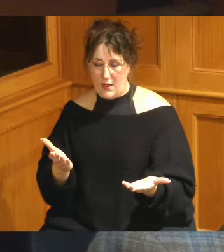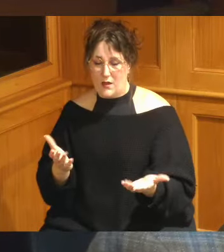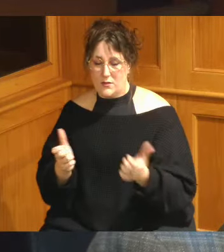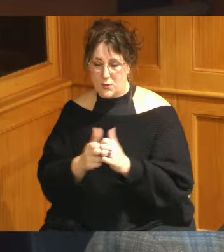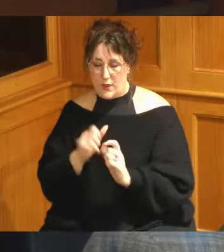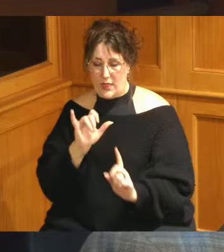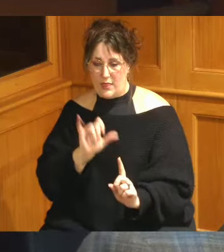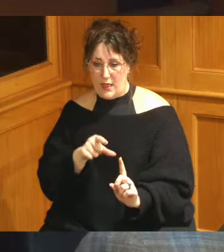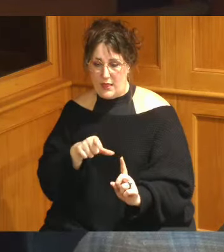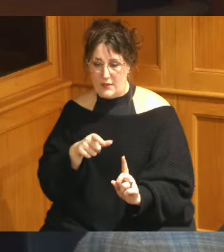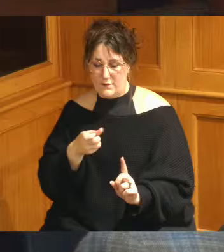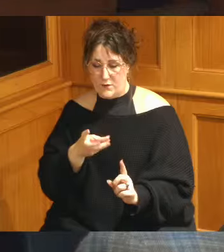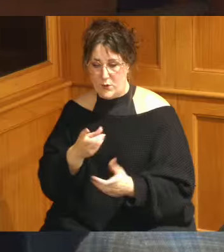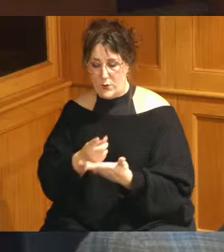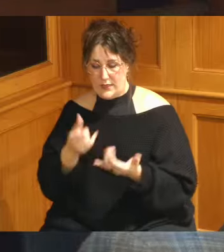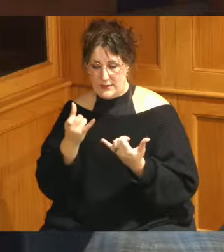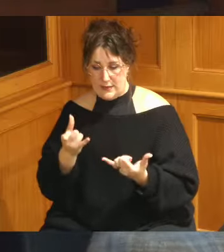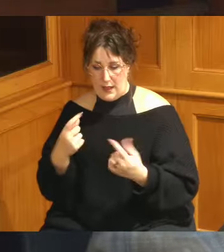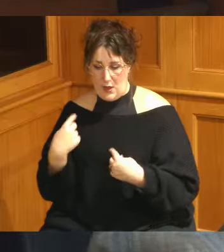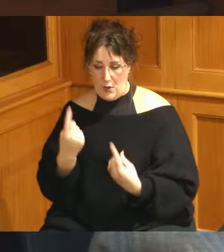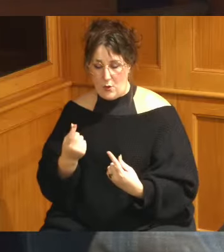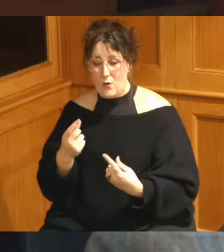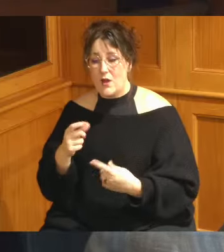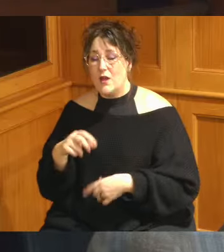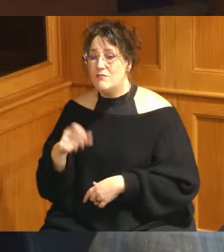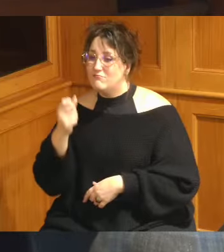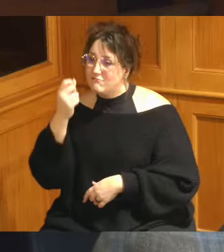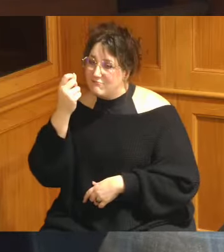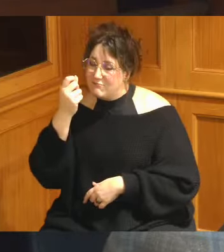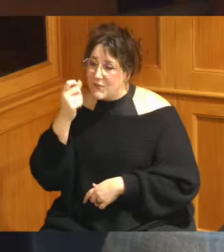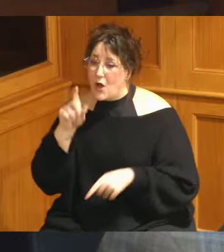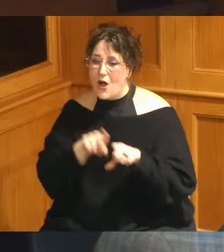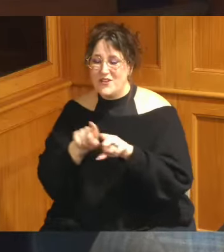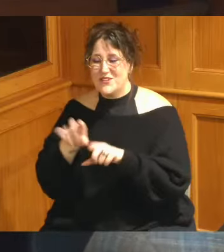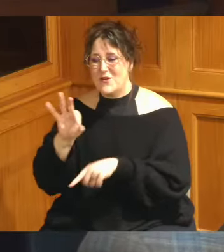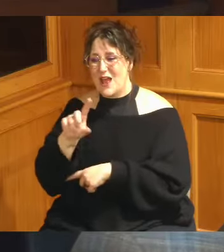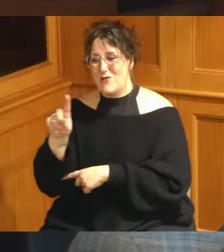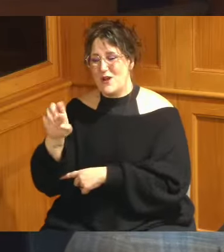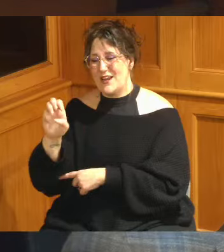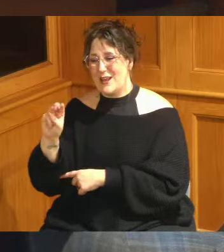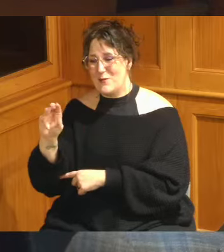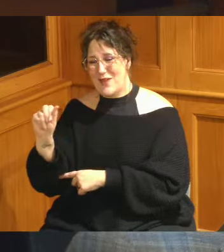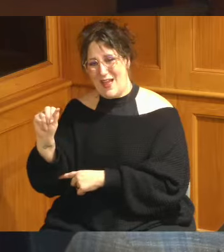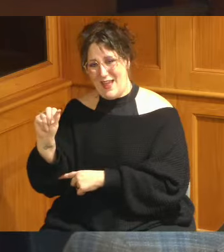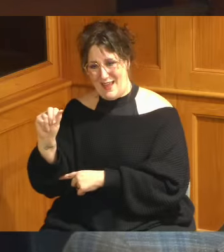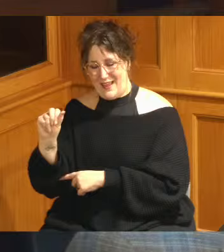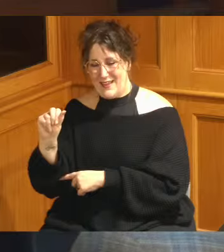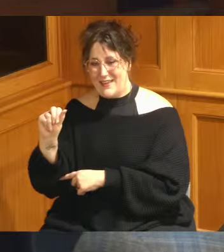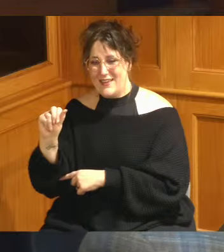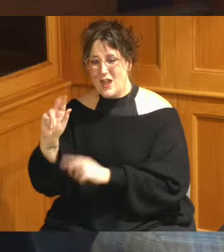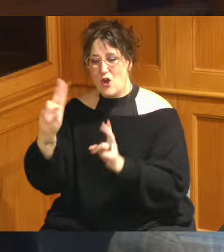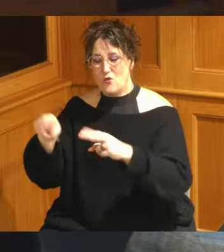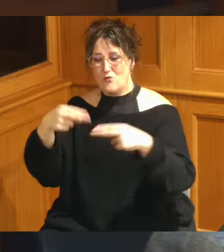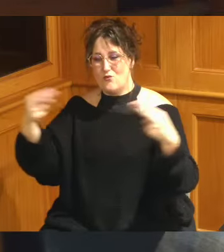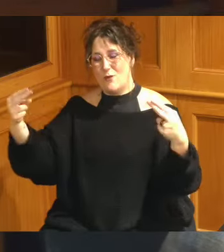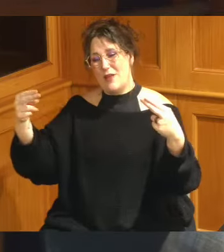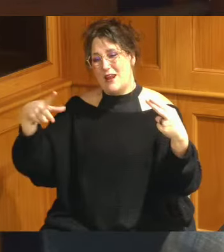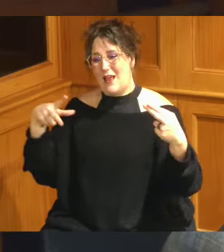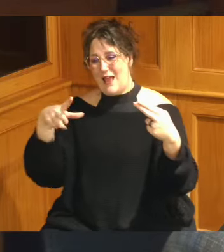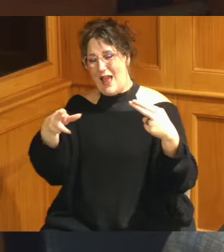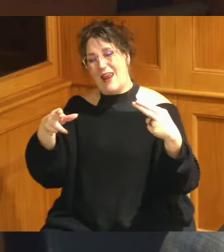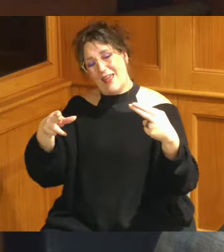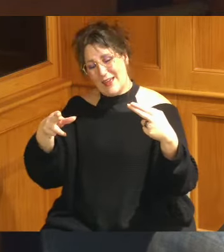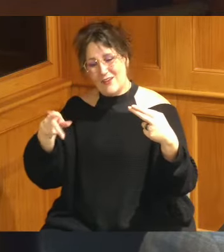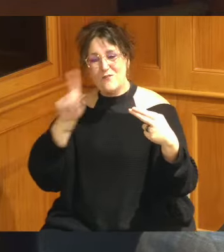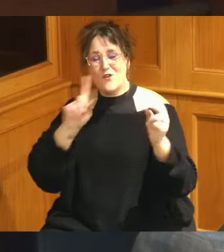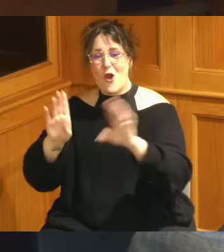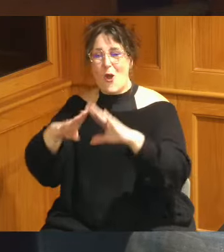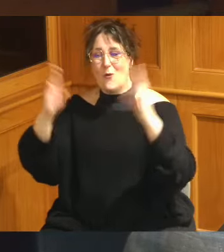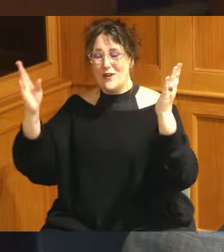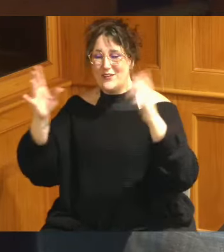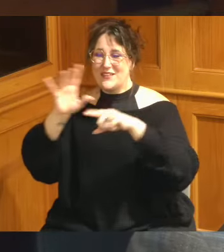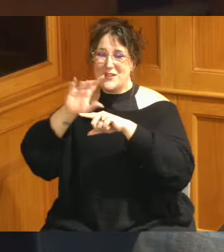Wanted to also say that the ribbon cutting at the 911 EMA was amazing. It was good news.